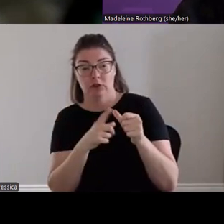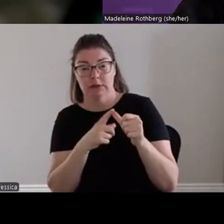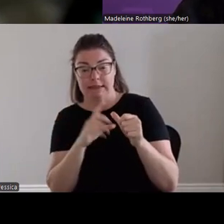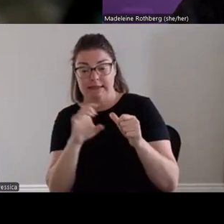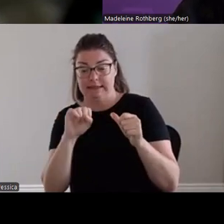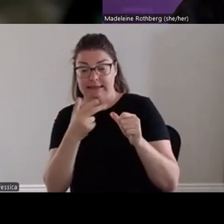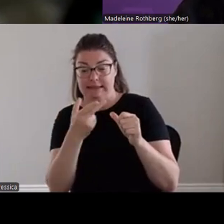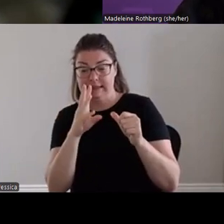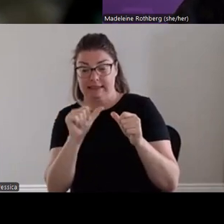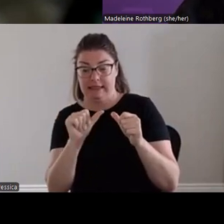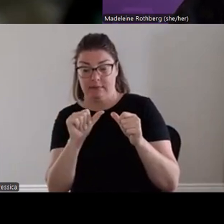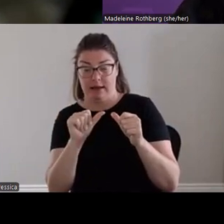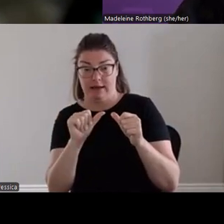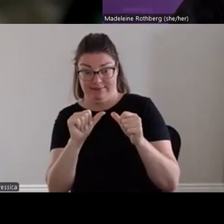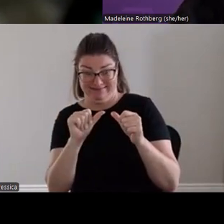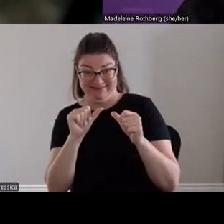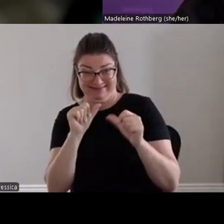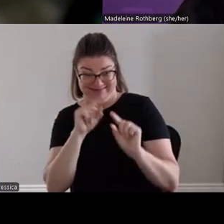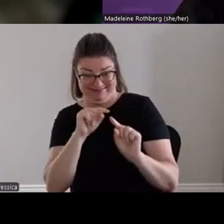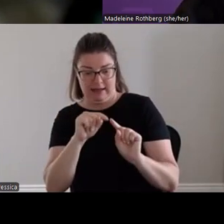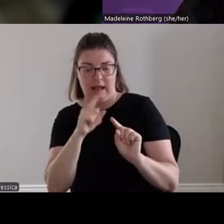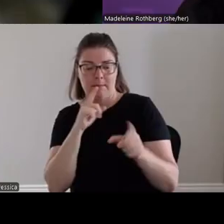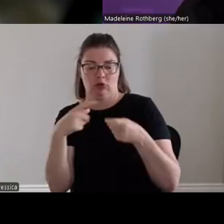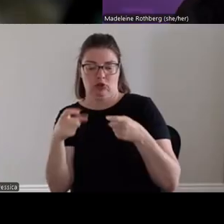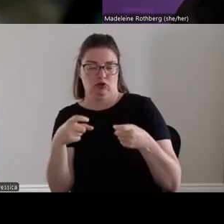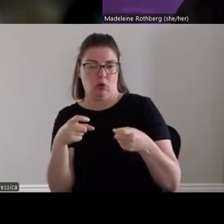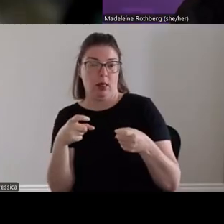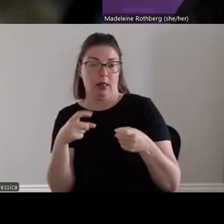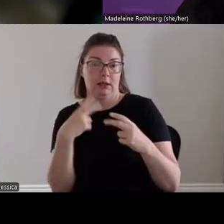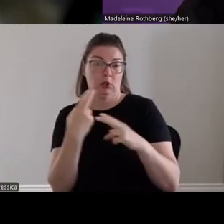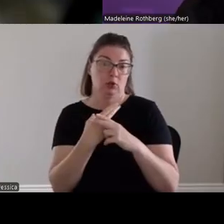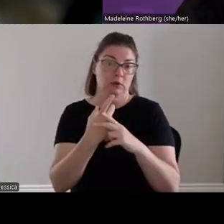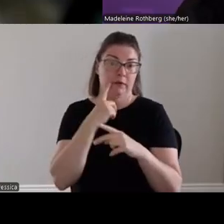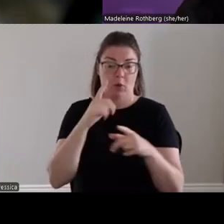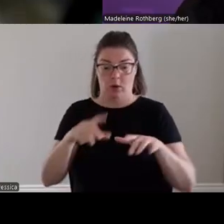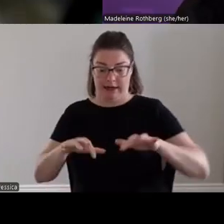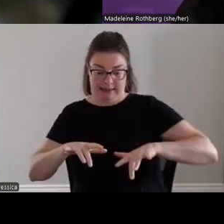metadata about, uh, control, like, Can you use this from the keyboard? Can you use it from a mouse?